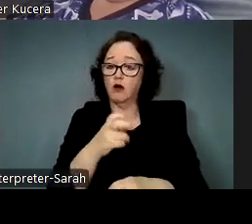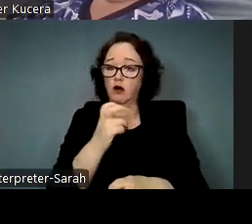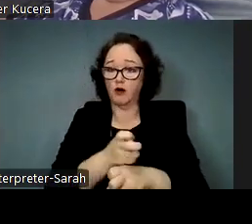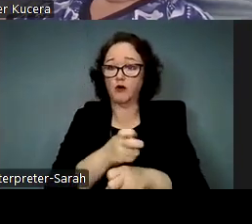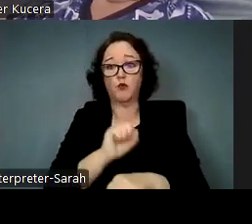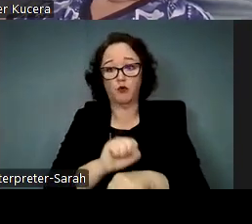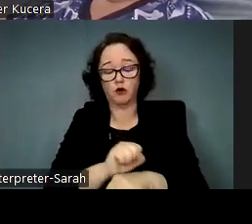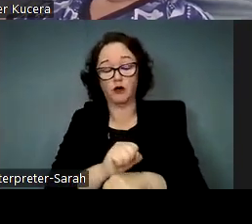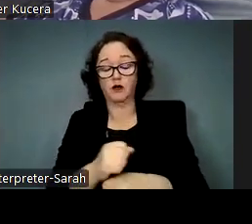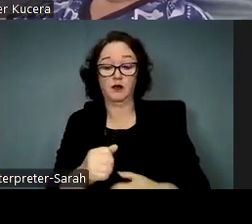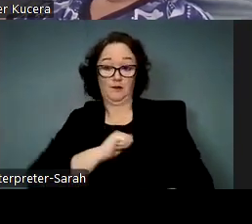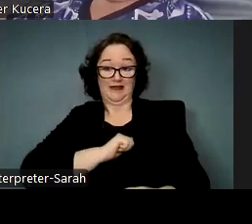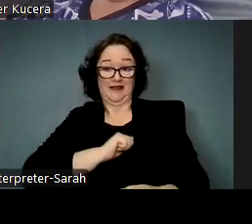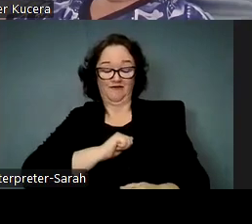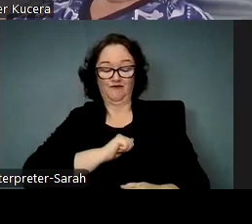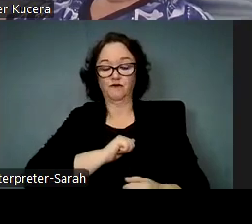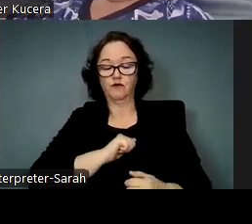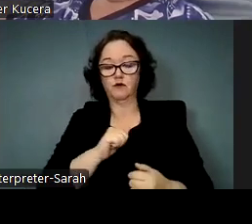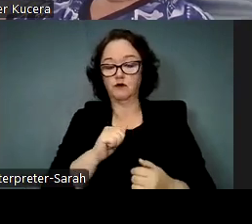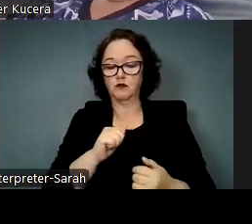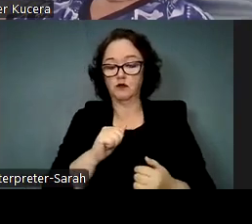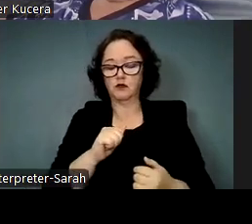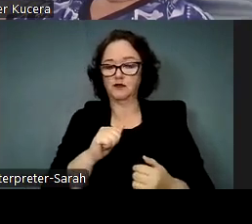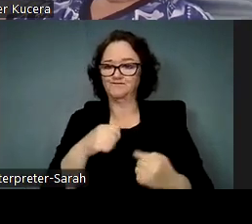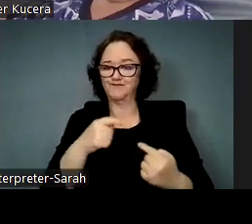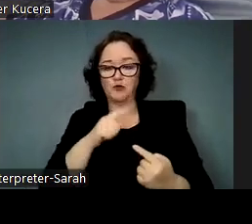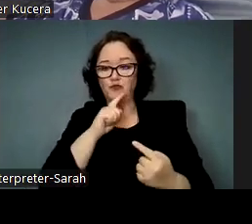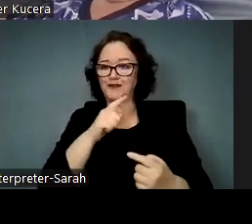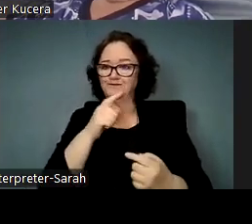seen, are really understanding the waiver system, because all